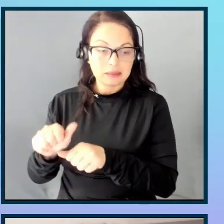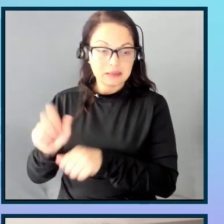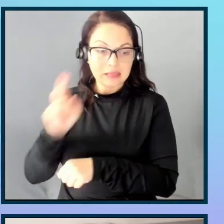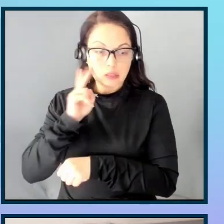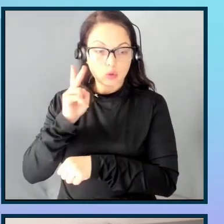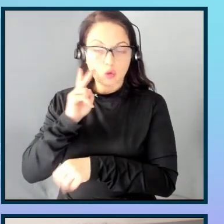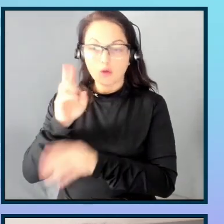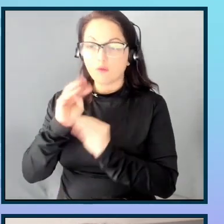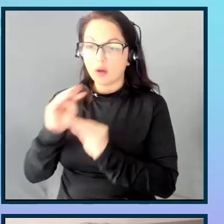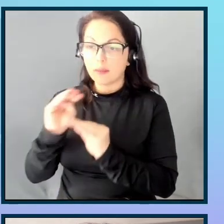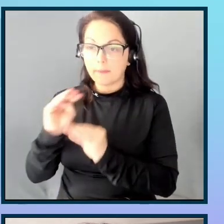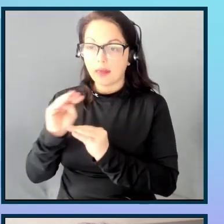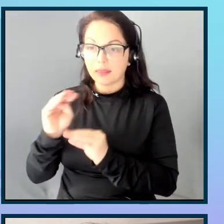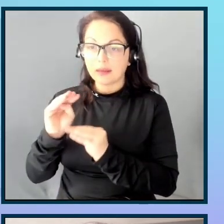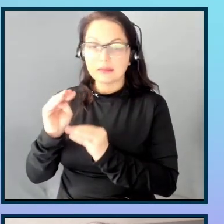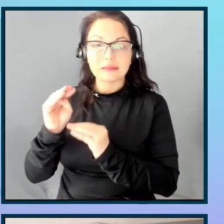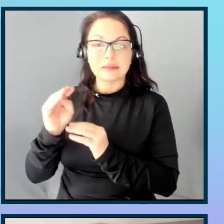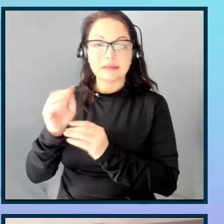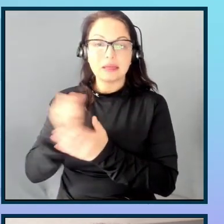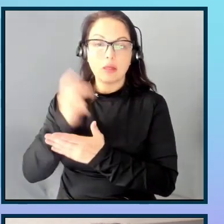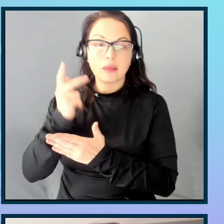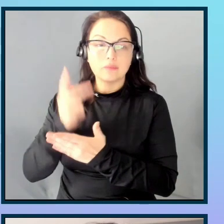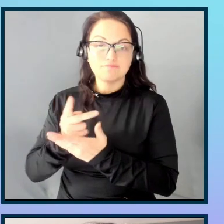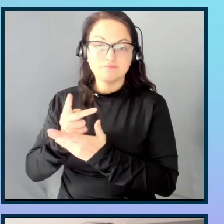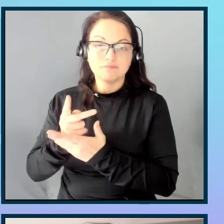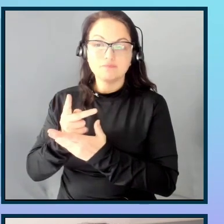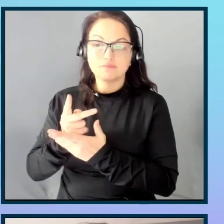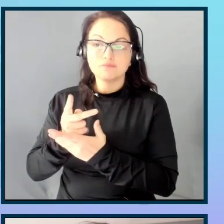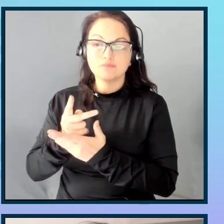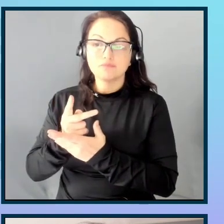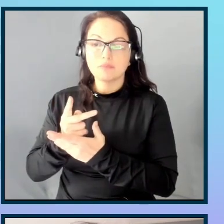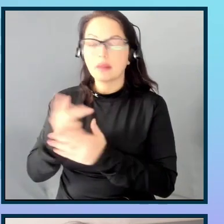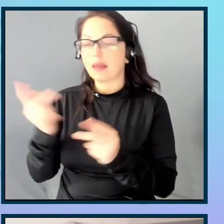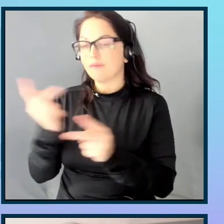in authentication and find ways to get a around that